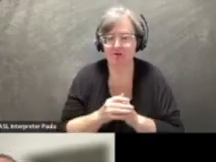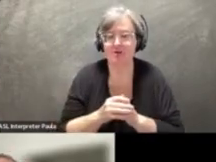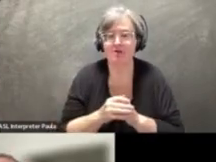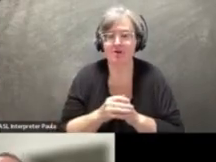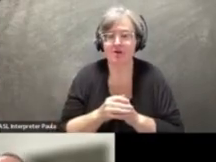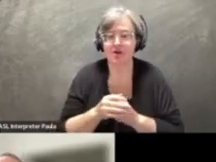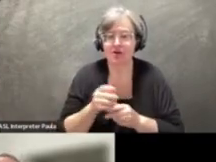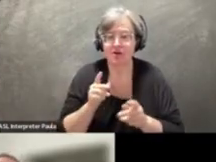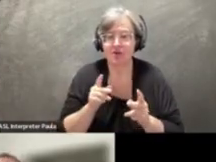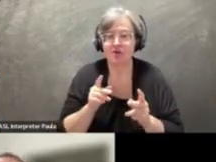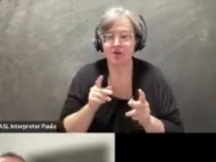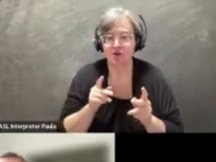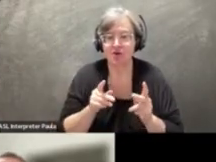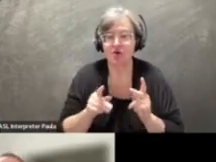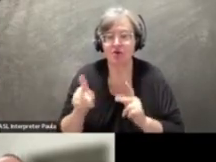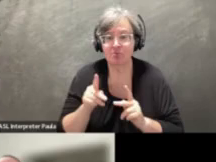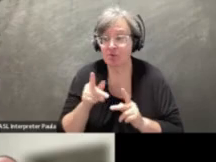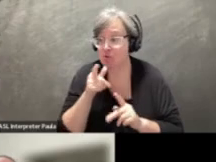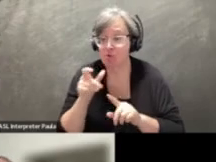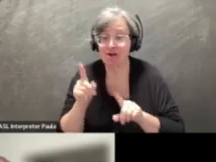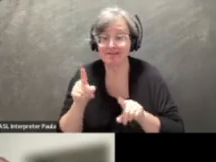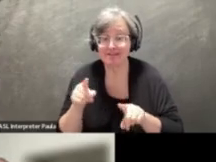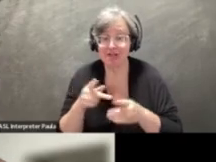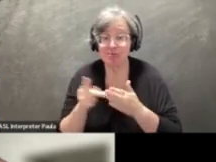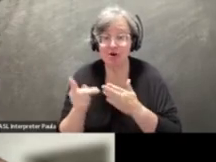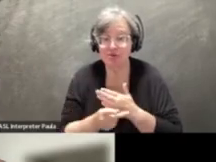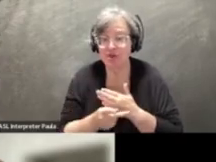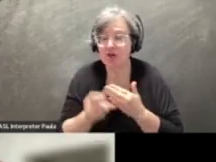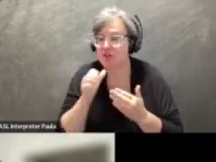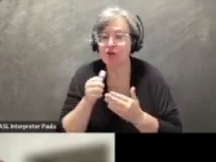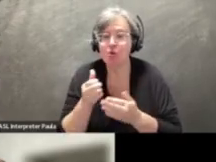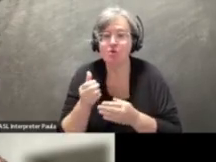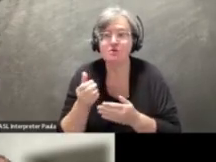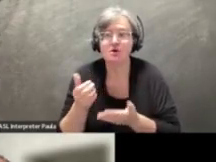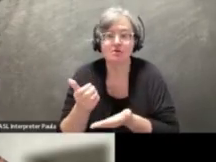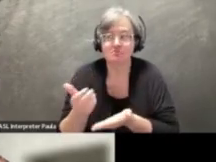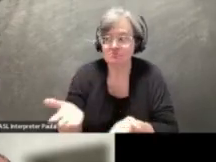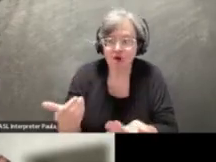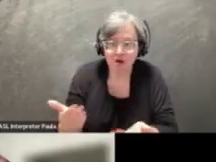attend their programs in coming up with: what does that advocacy